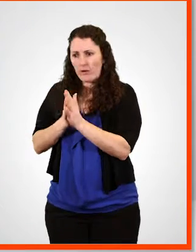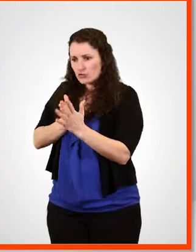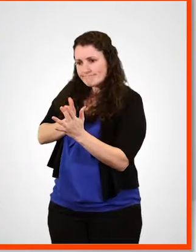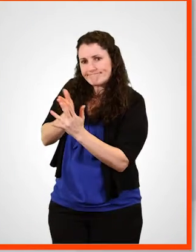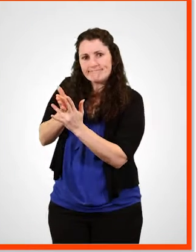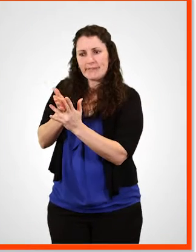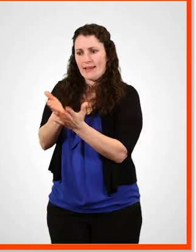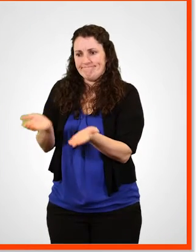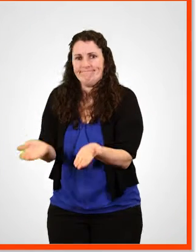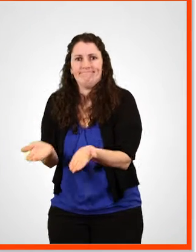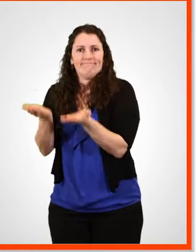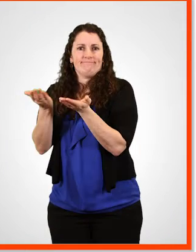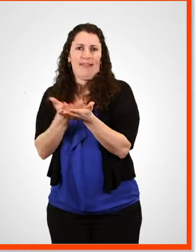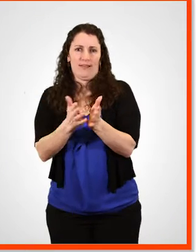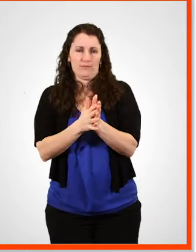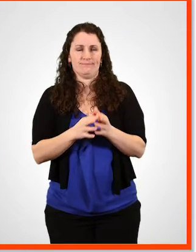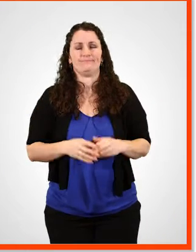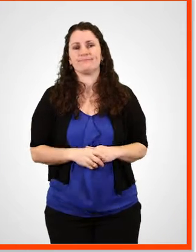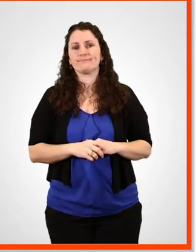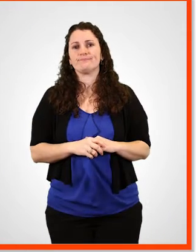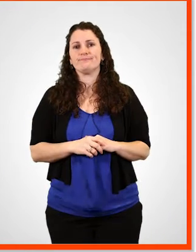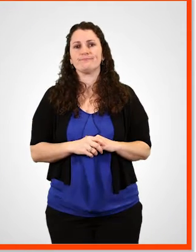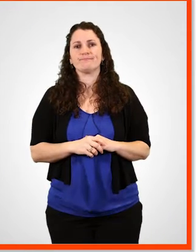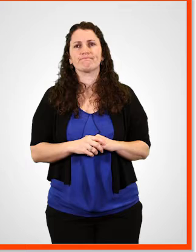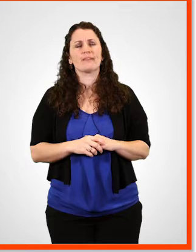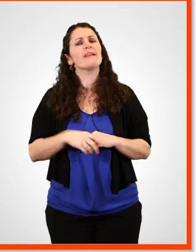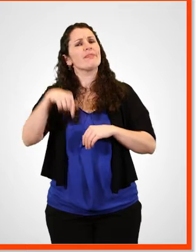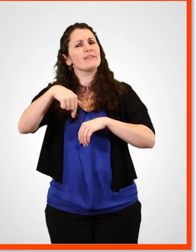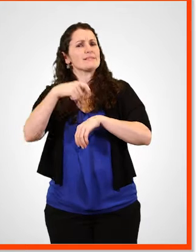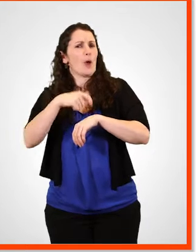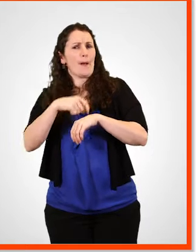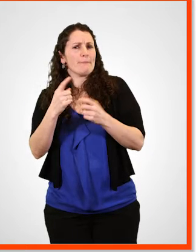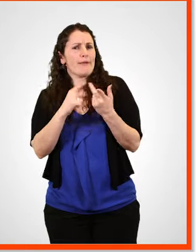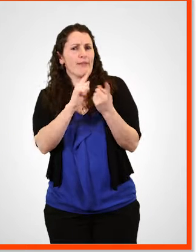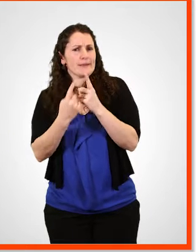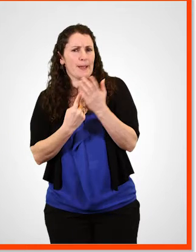Some of the other things occurring at this stage is we're starting to make connections